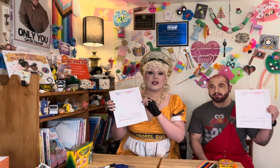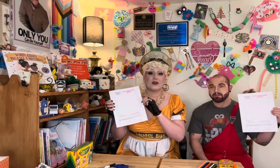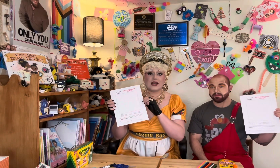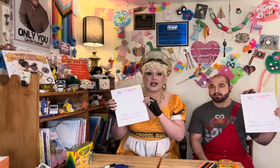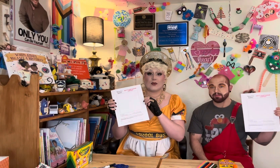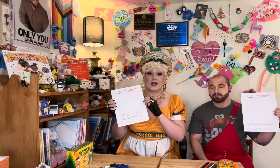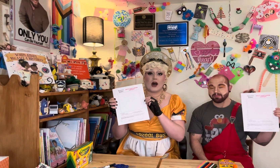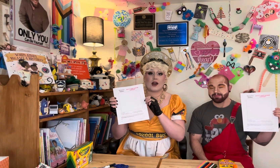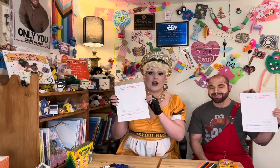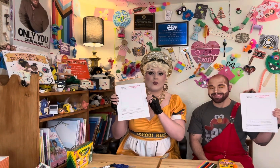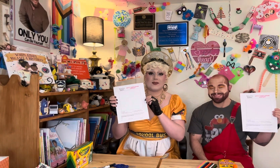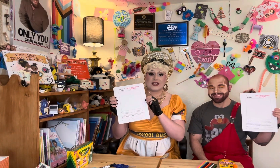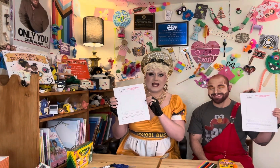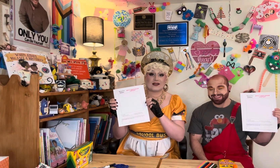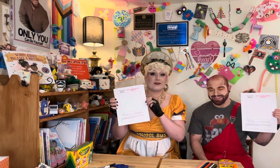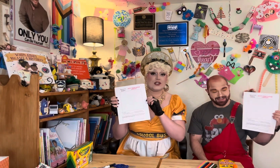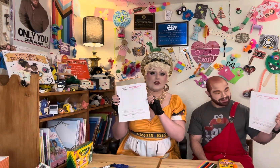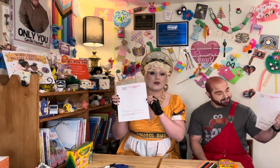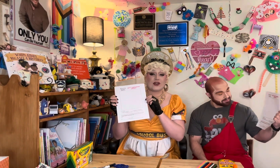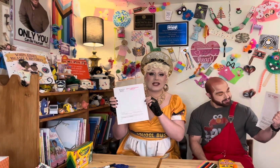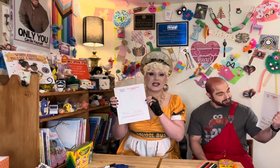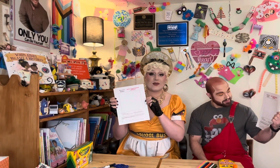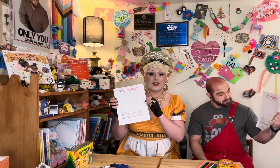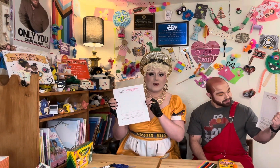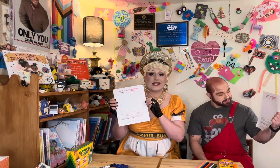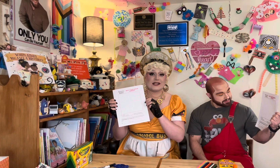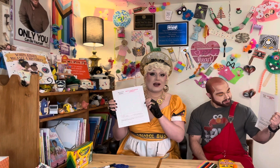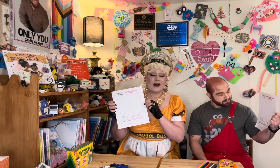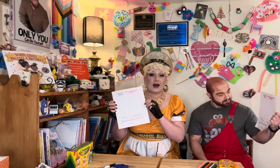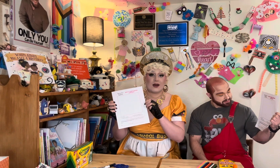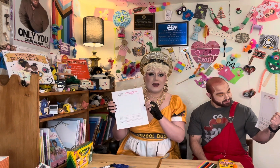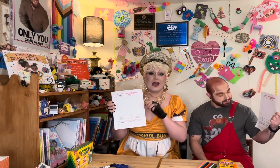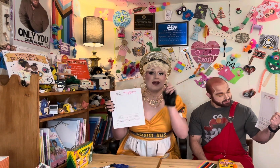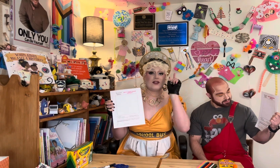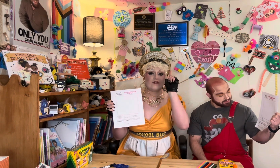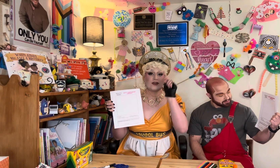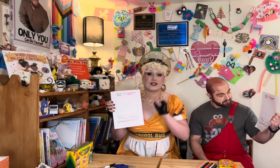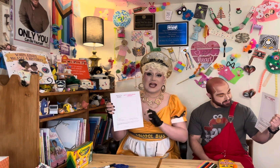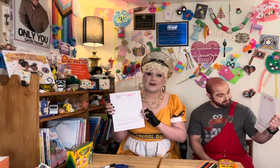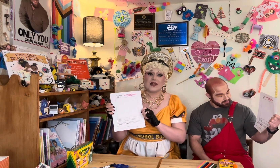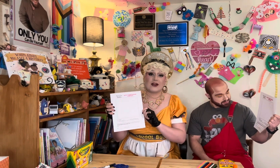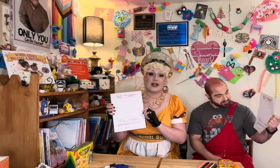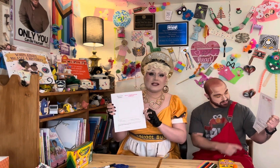you can get one on our website. Just go to ReadingTimeWithTheQueens.com, and the first tab there is